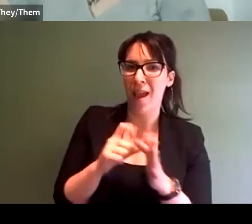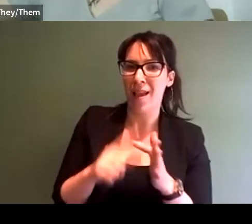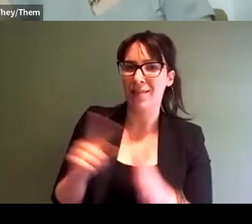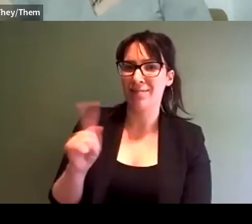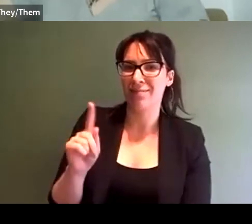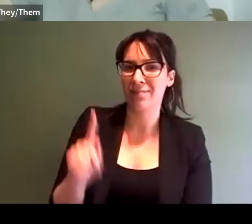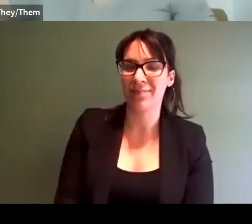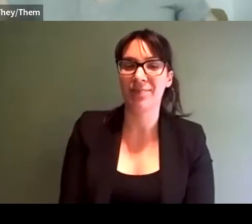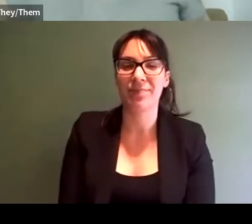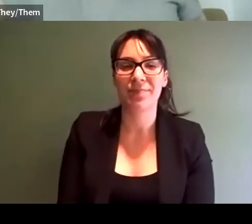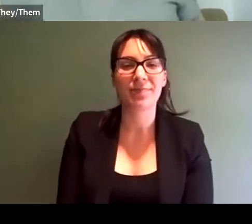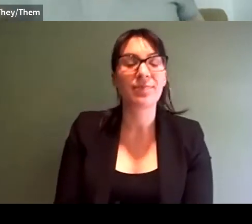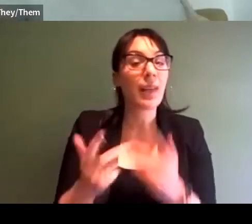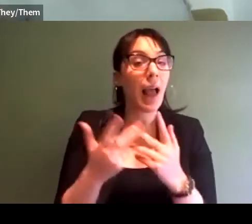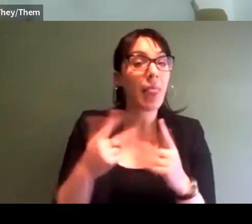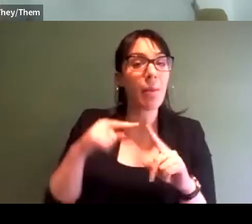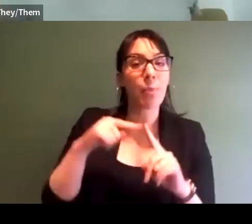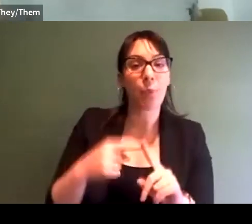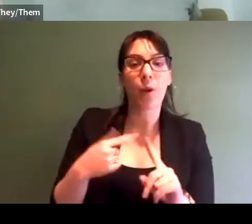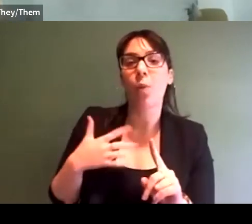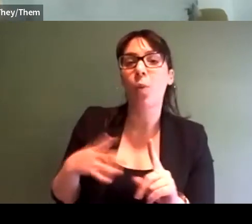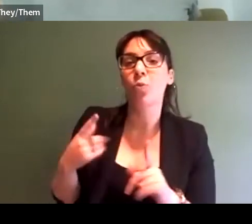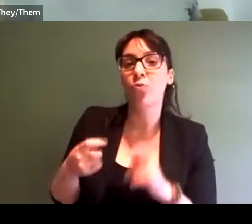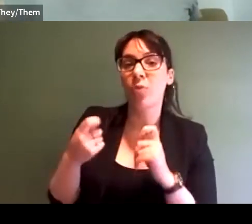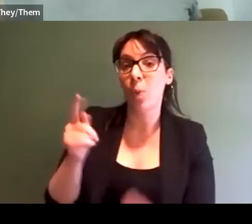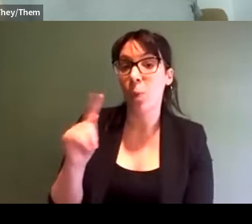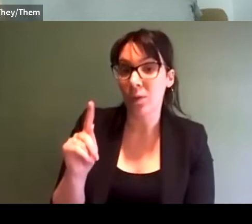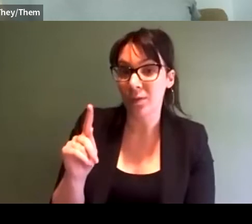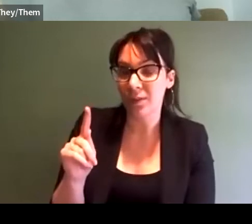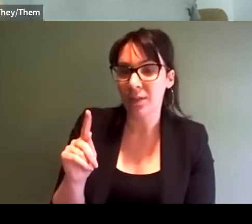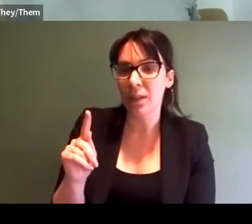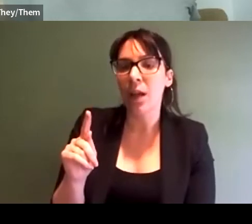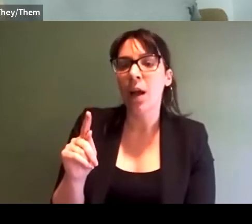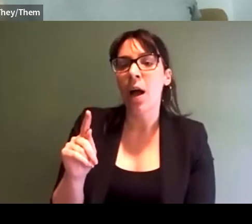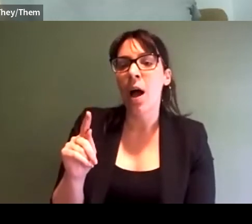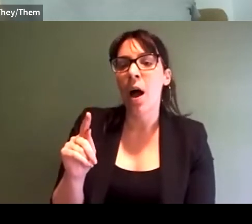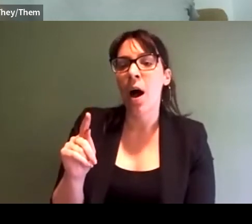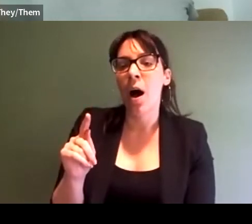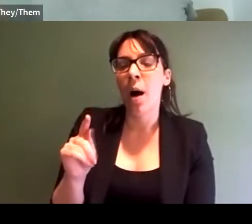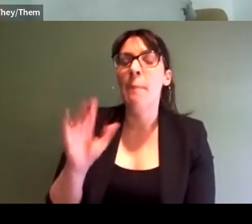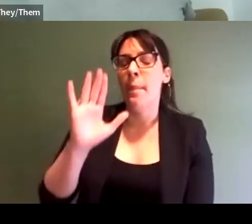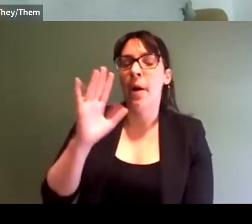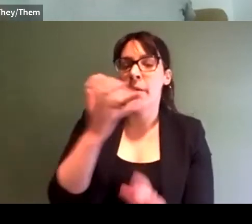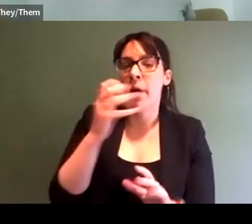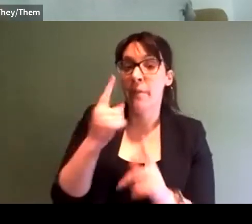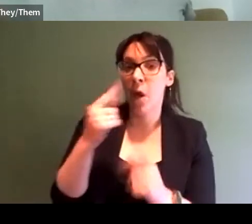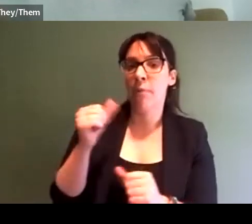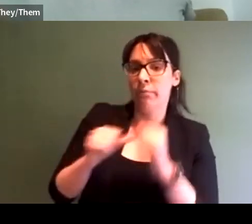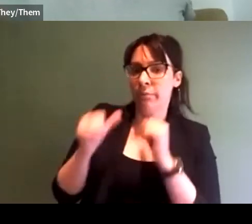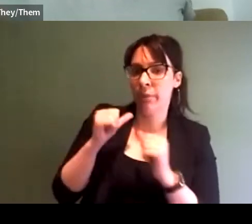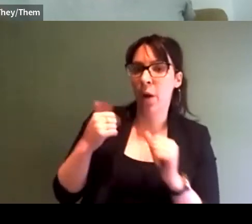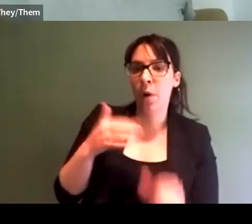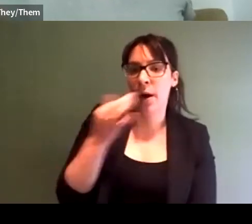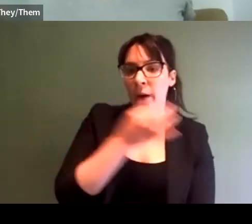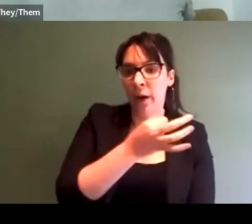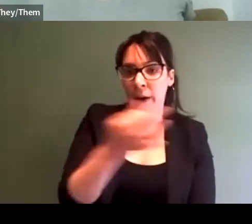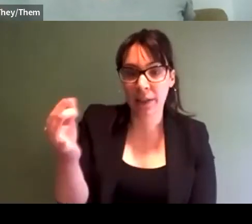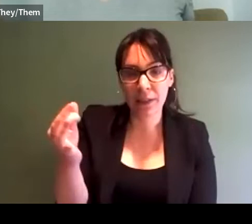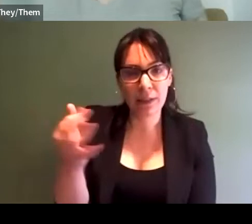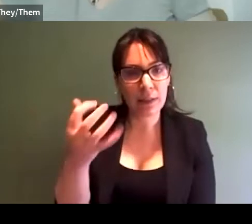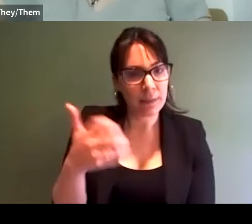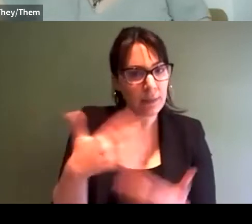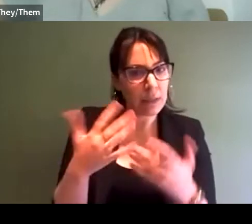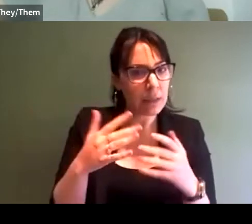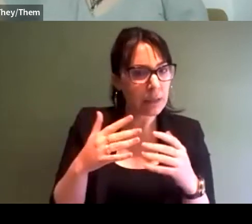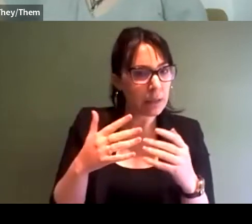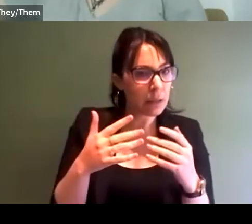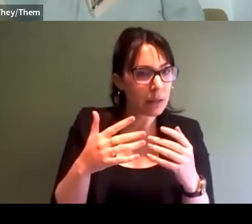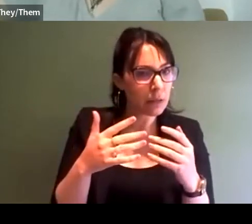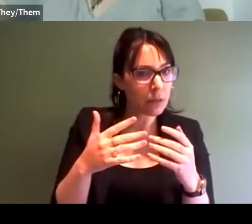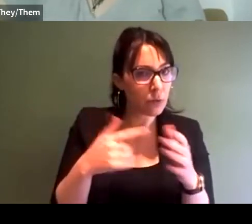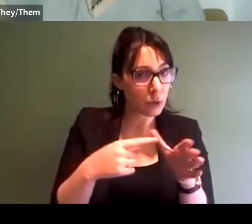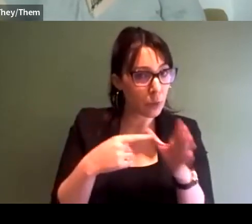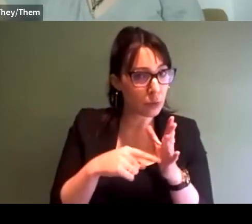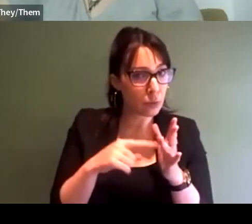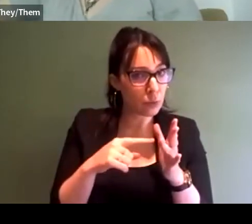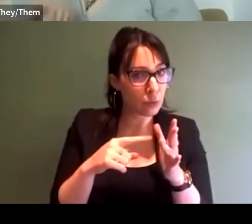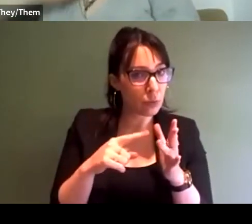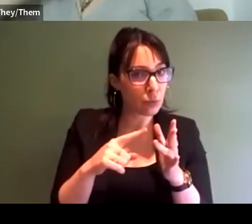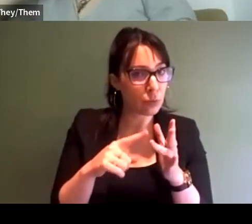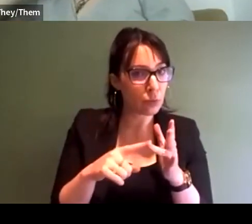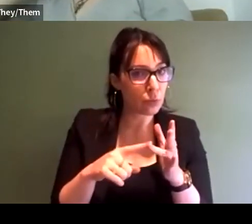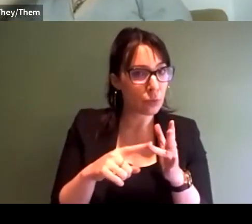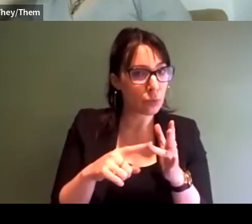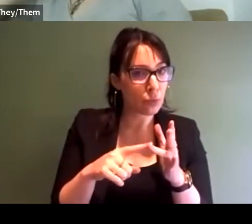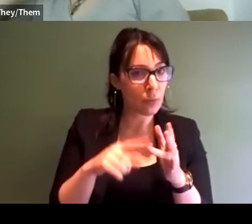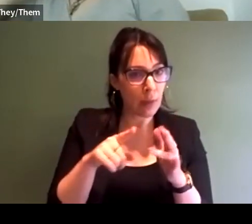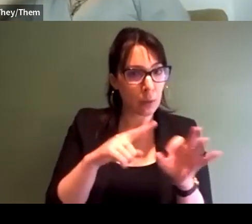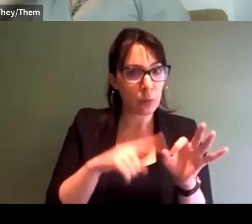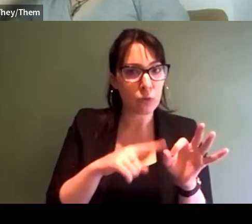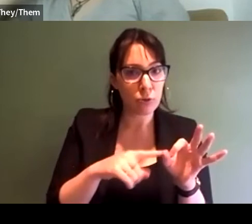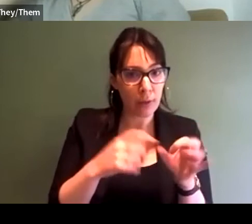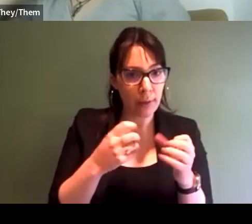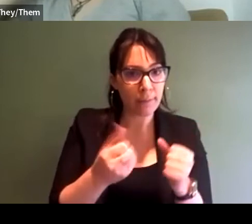And I have another point here but I want to just go back and ask you, do you have any of the feedback on that question that you asked or any other specific questions.